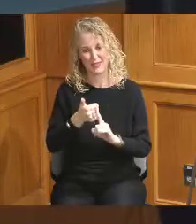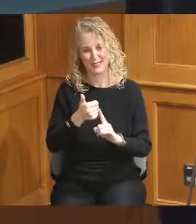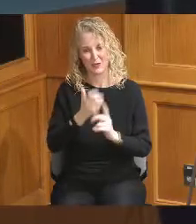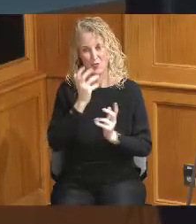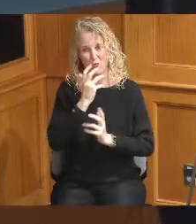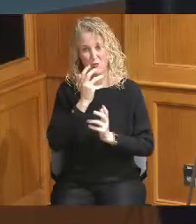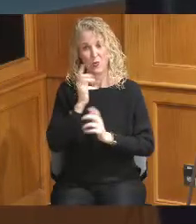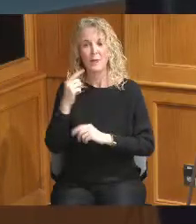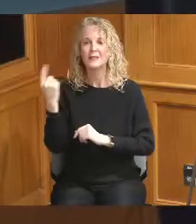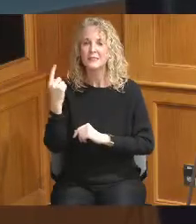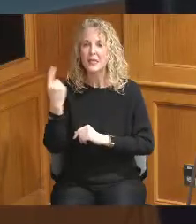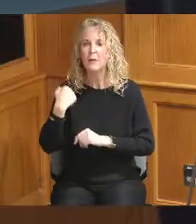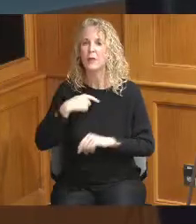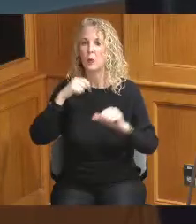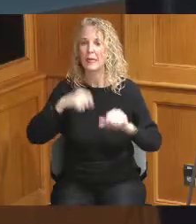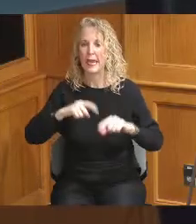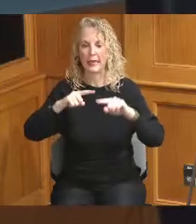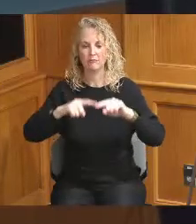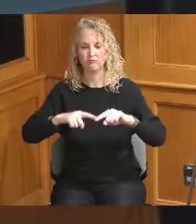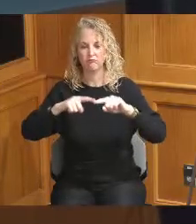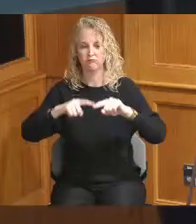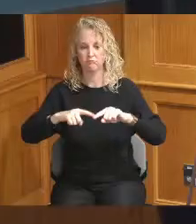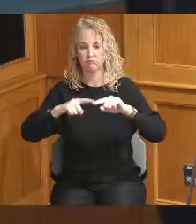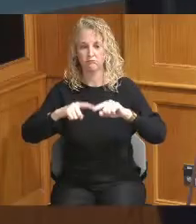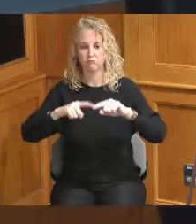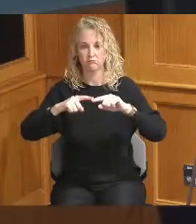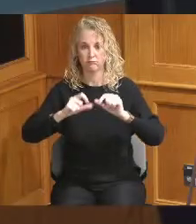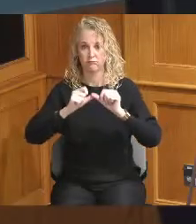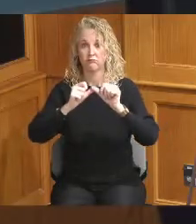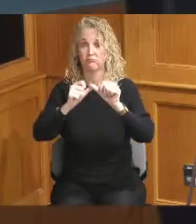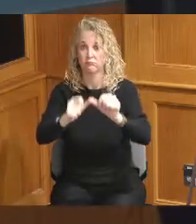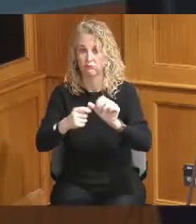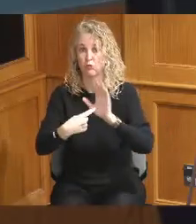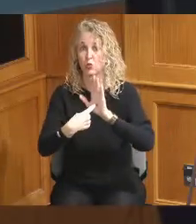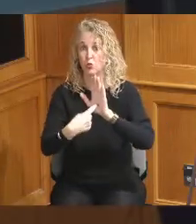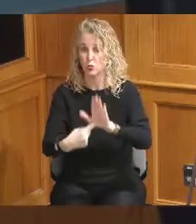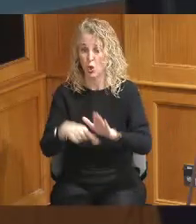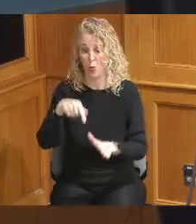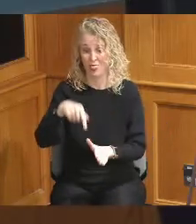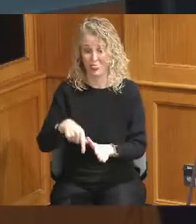sustainable as you say to show our commitment but also to leverage other dollars into this